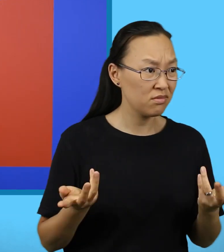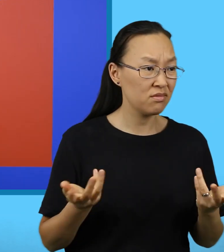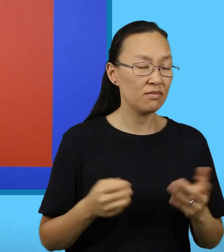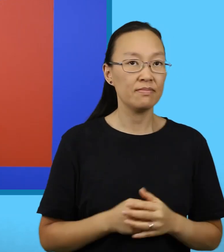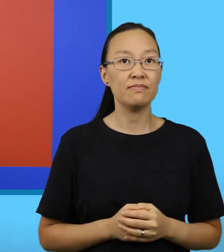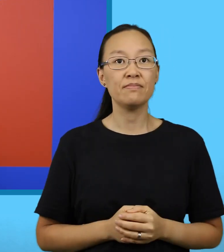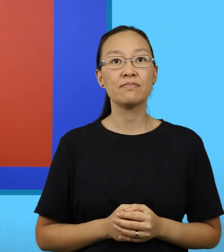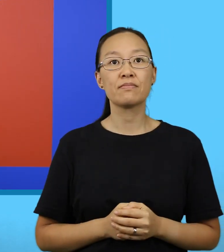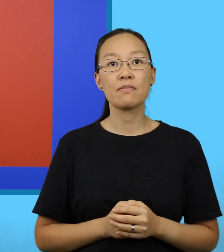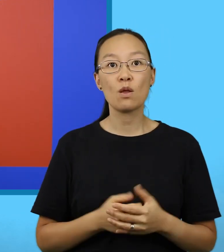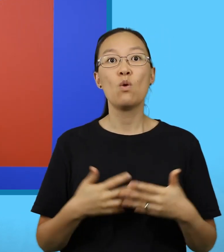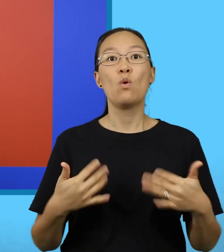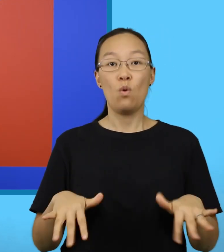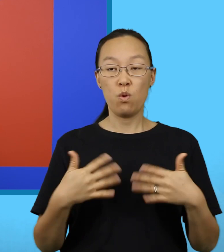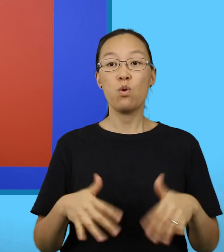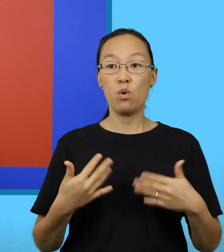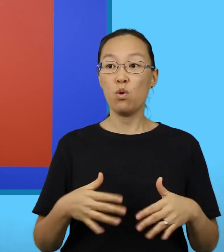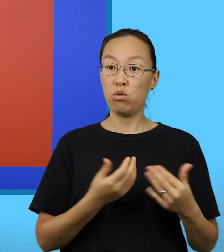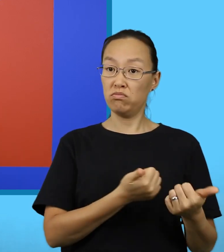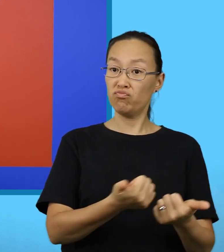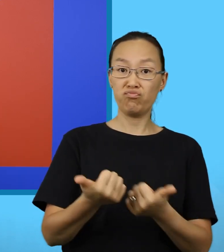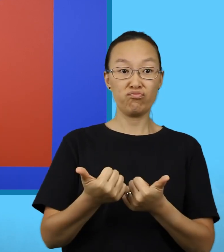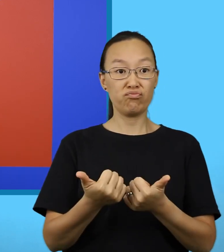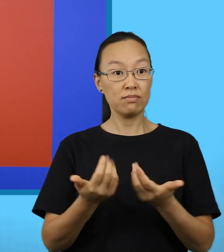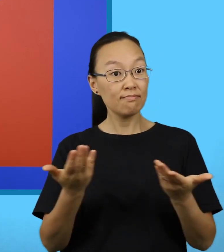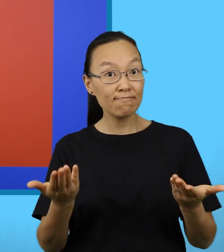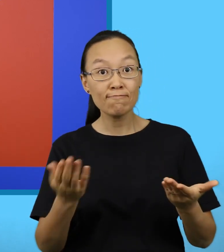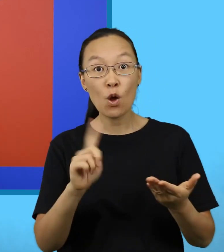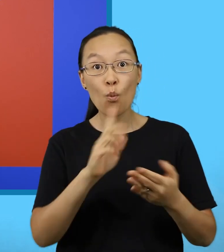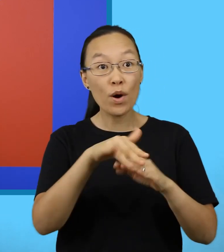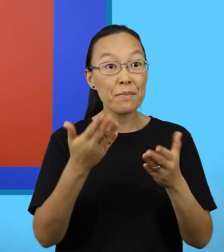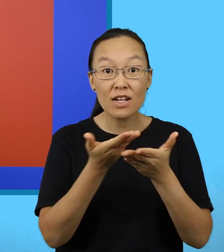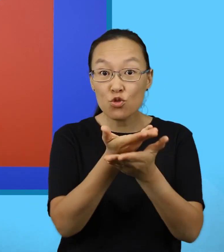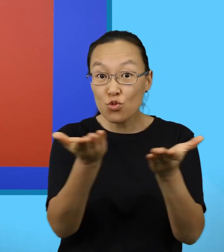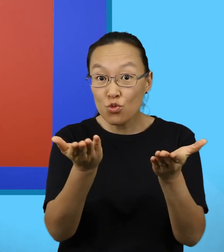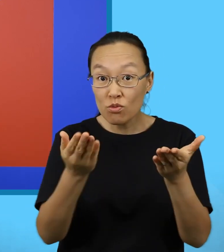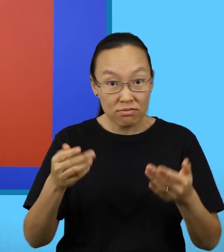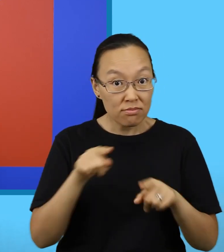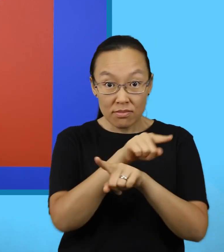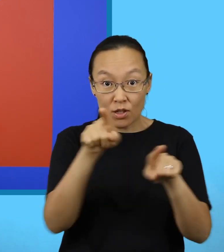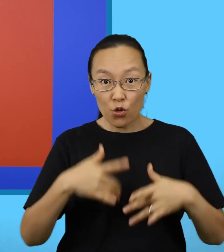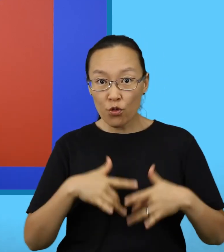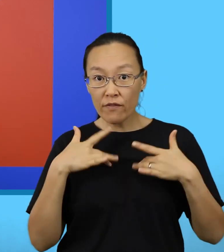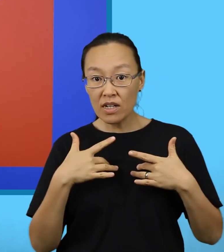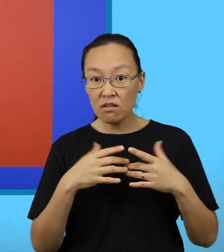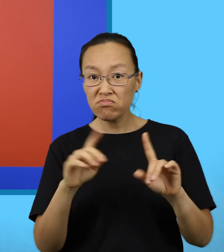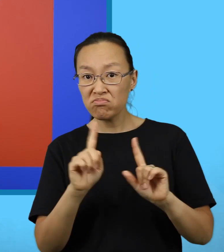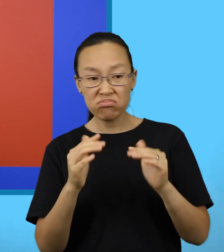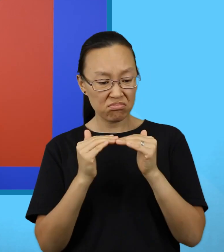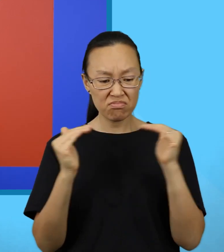Whoa. That's what those kids thought. Ooh, what about you? What things make you say, "That's not fair?"